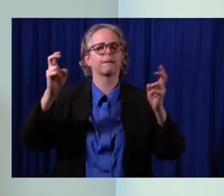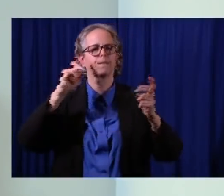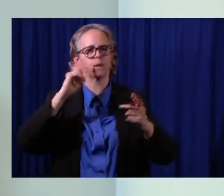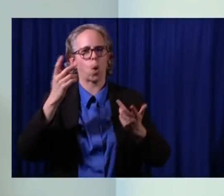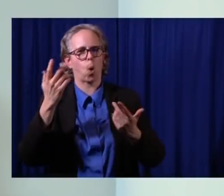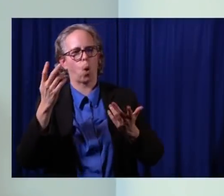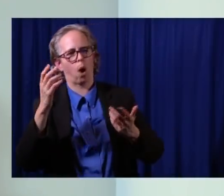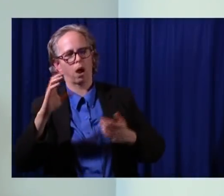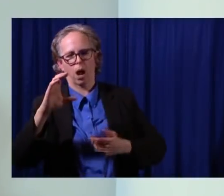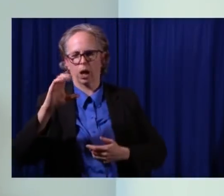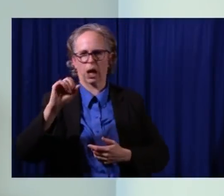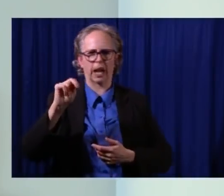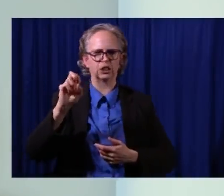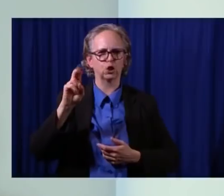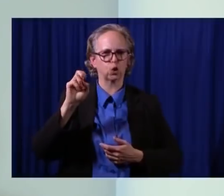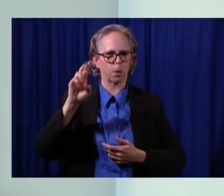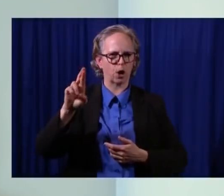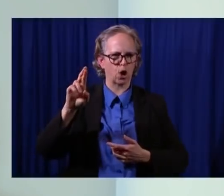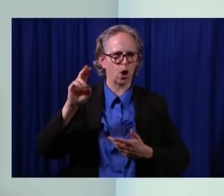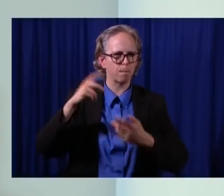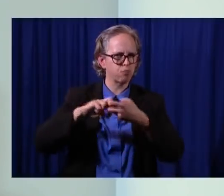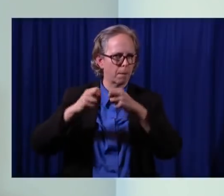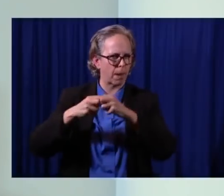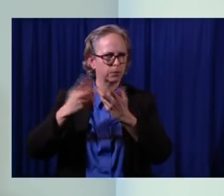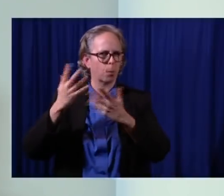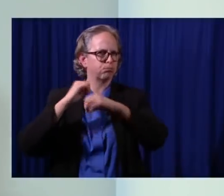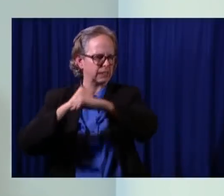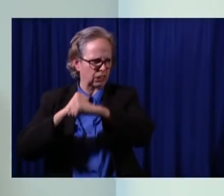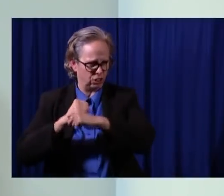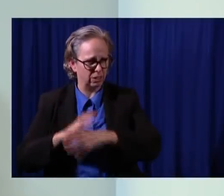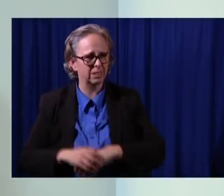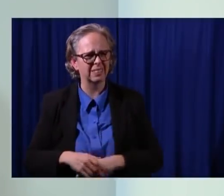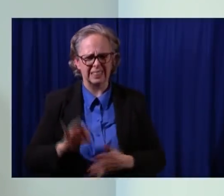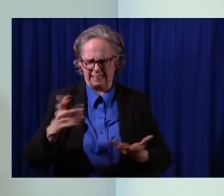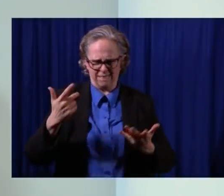ANOTHER CONSUMER PROTECTION RESOURCE IS AT THE DEPARTMENT